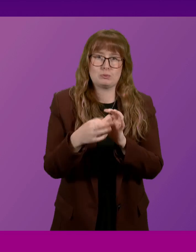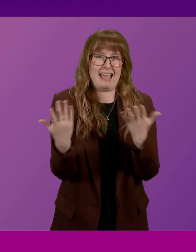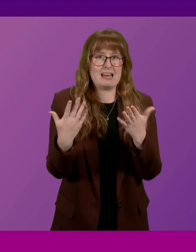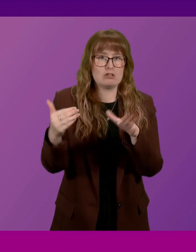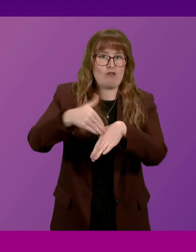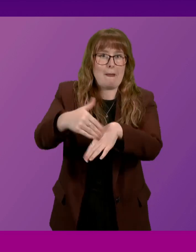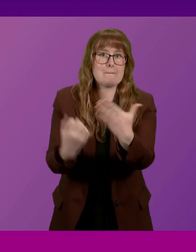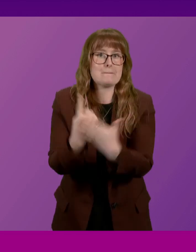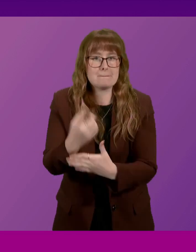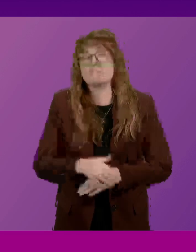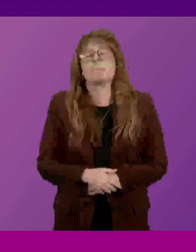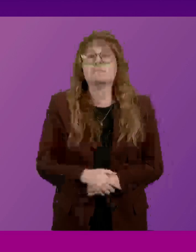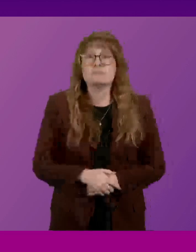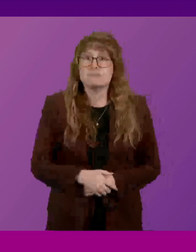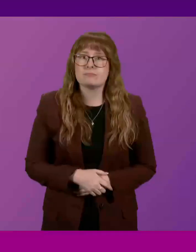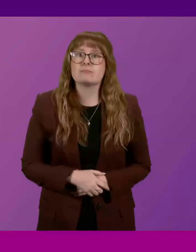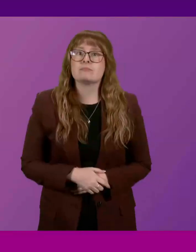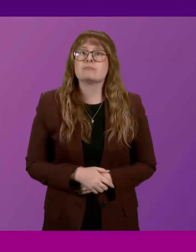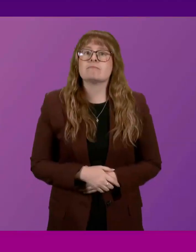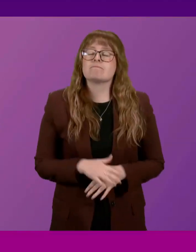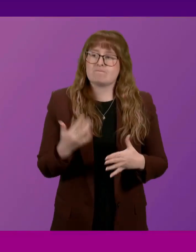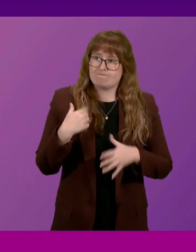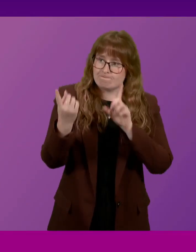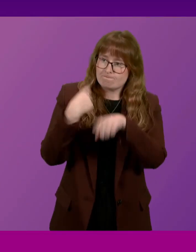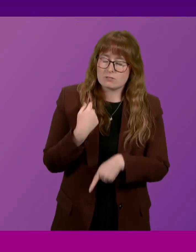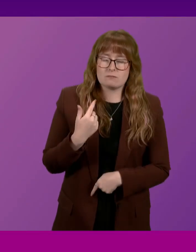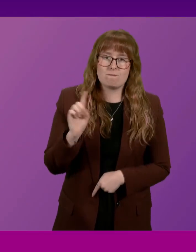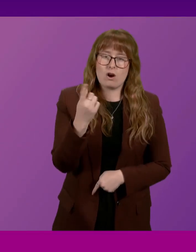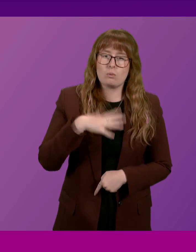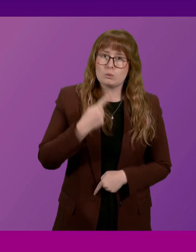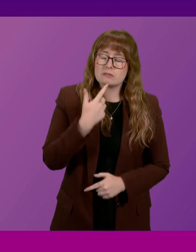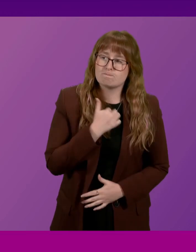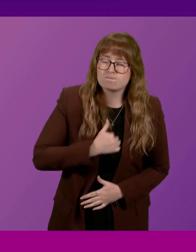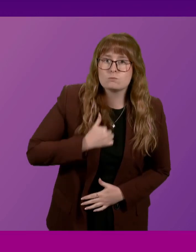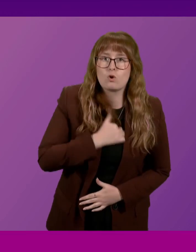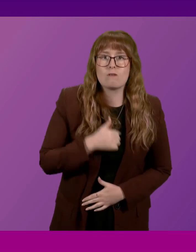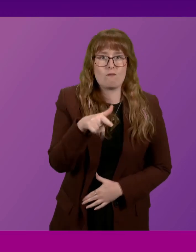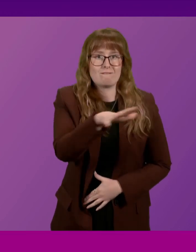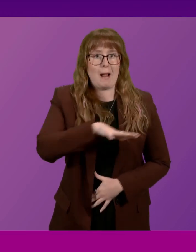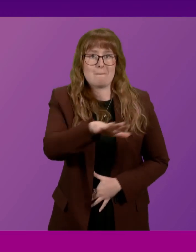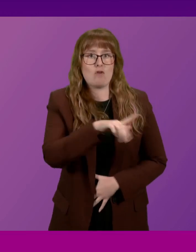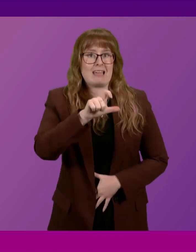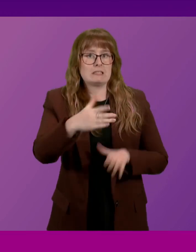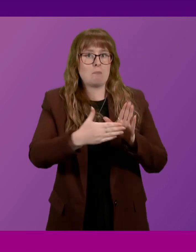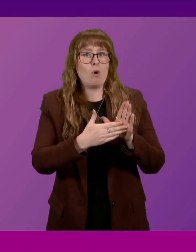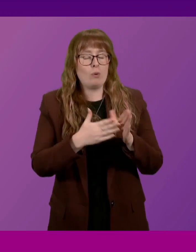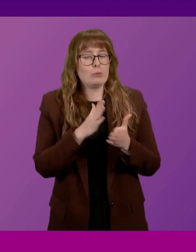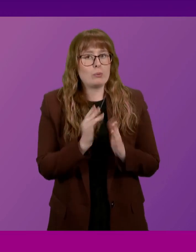First, I express my sympathy to the family of Kayden Moy. It is a tragedy that they